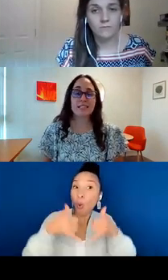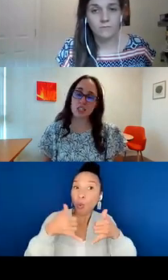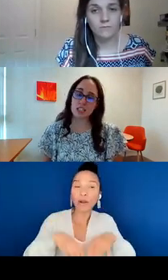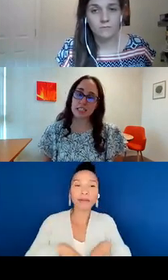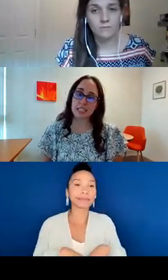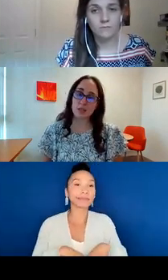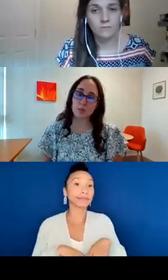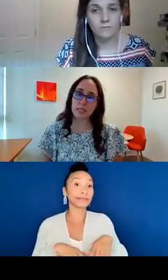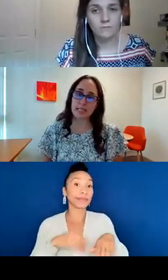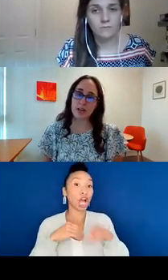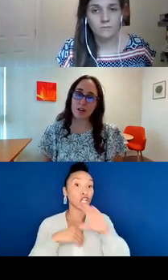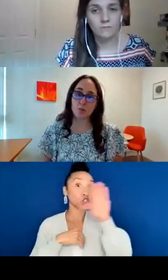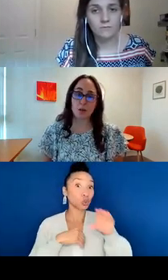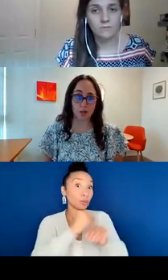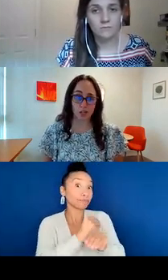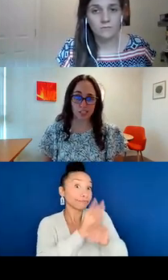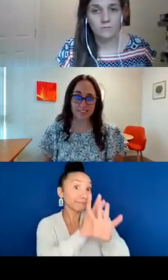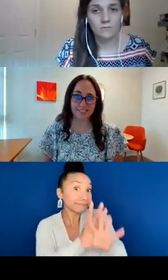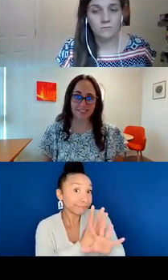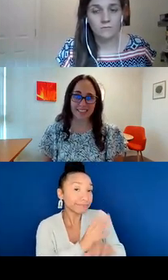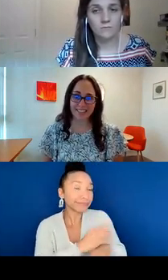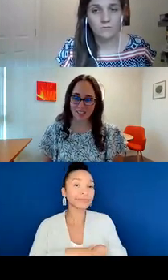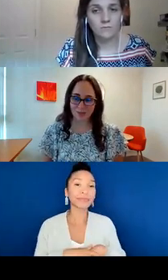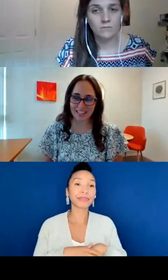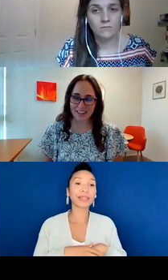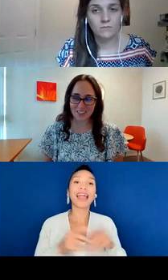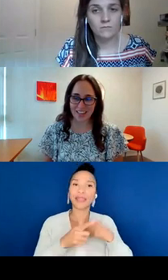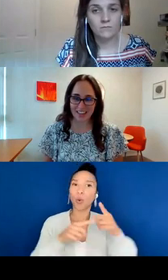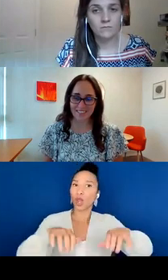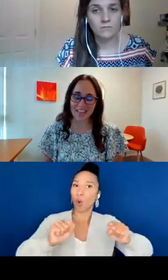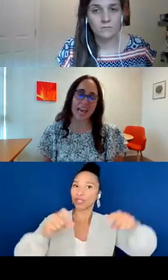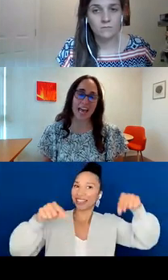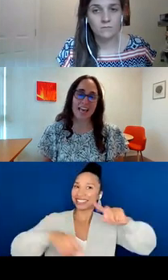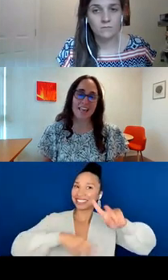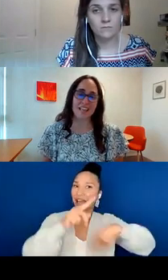And then additionally, we offer webinars like this one that are live.